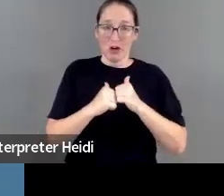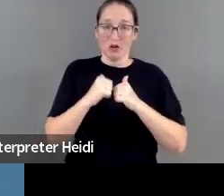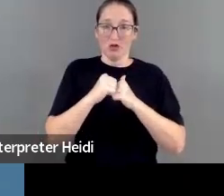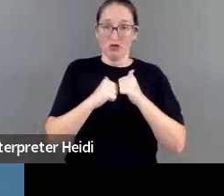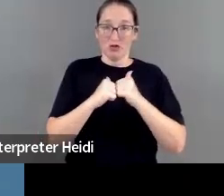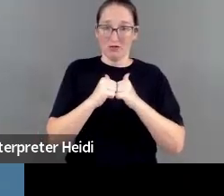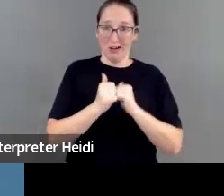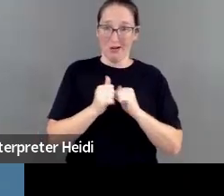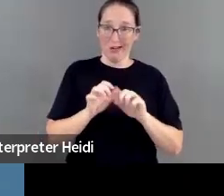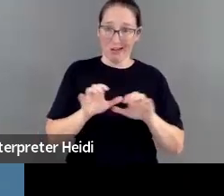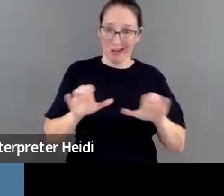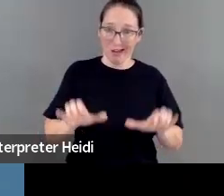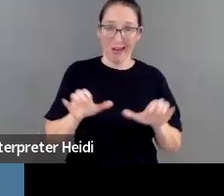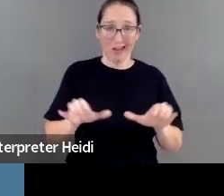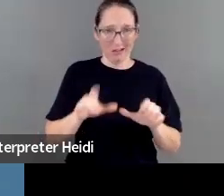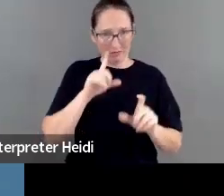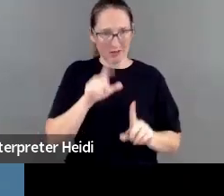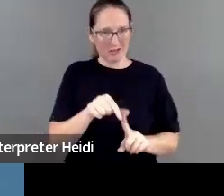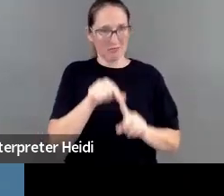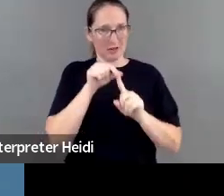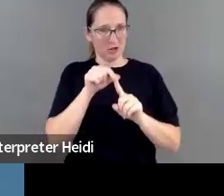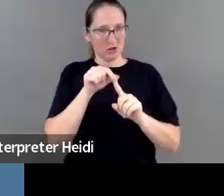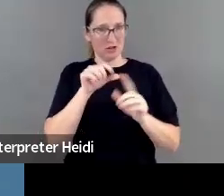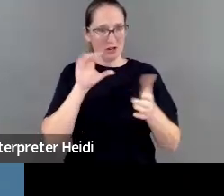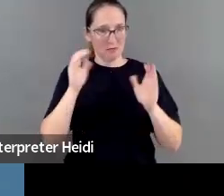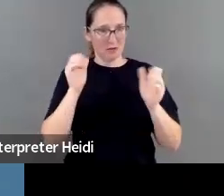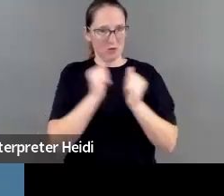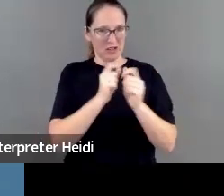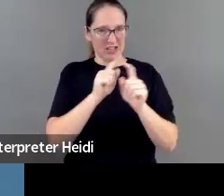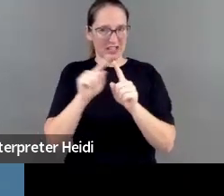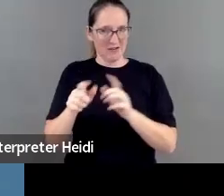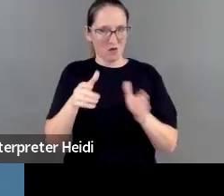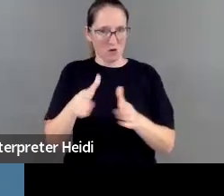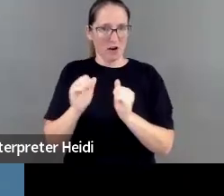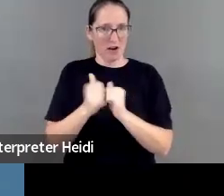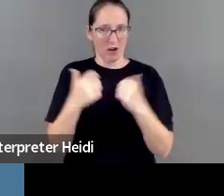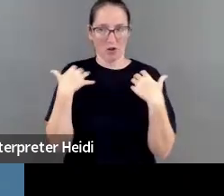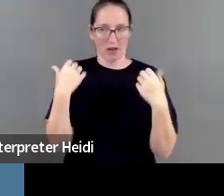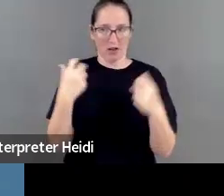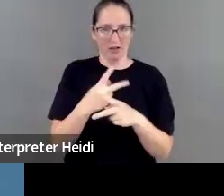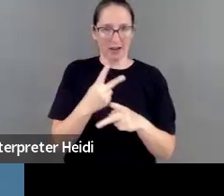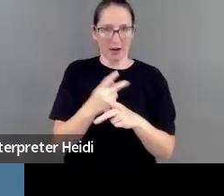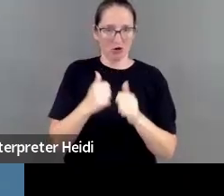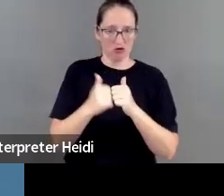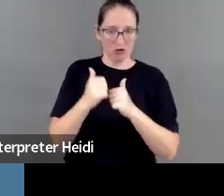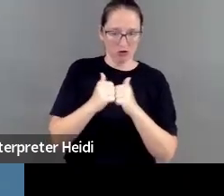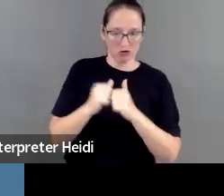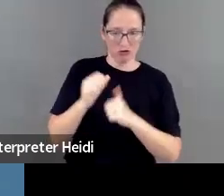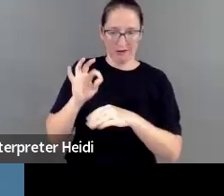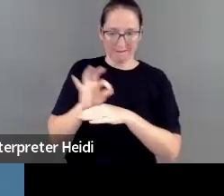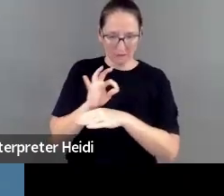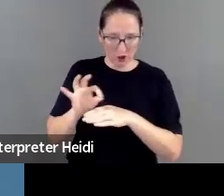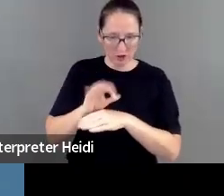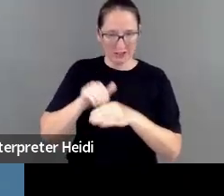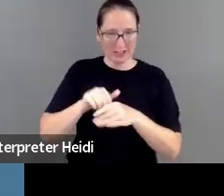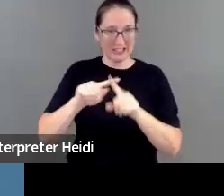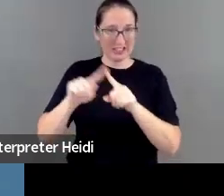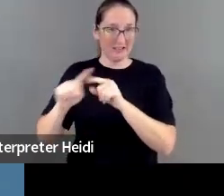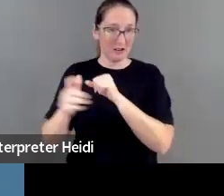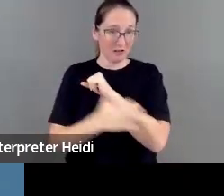want to highlight that this is something that your responses made